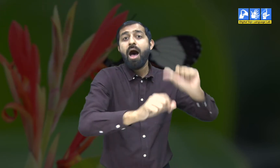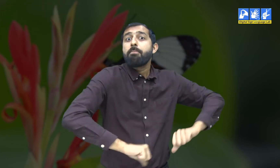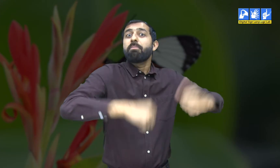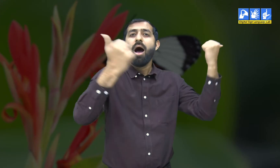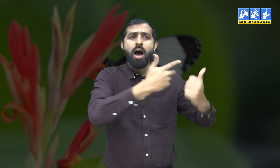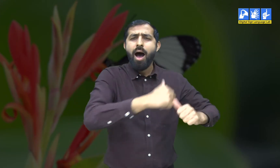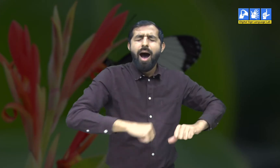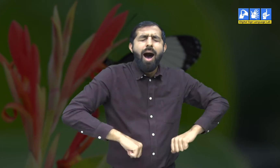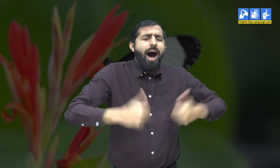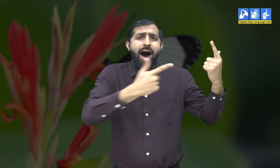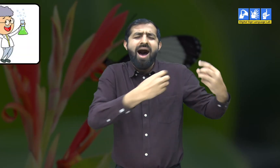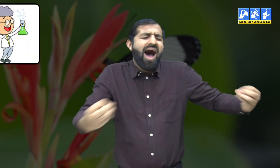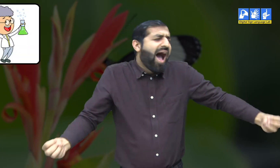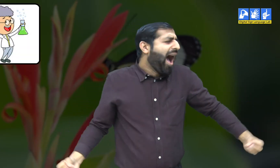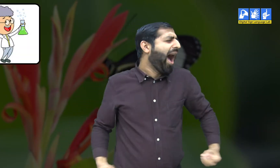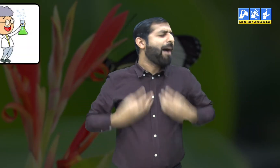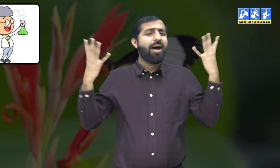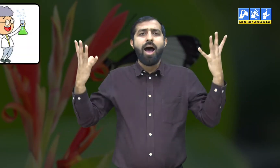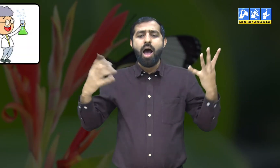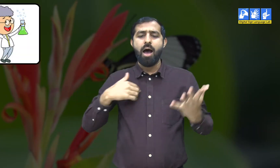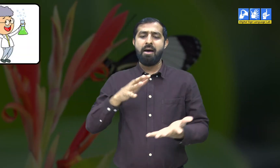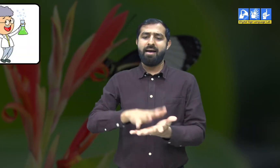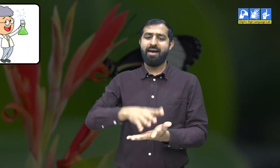This time also he won the prize. He was so glad.